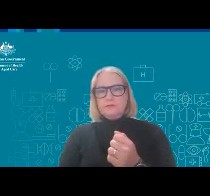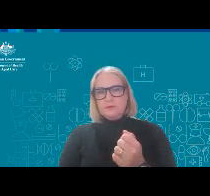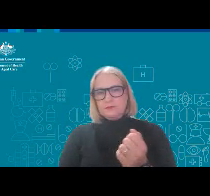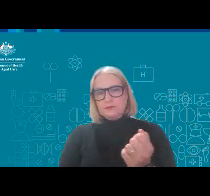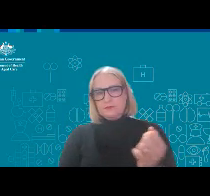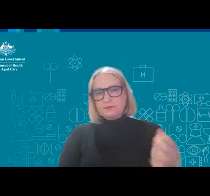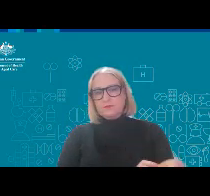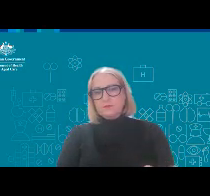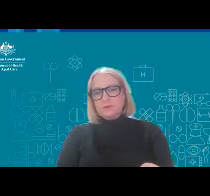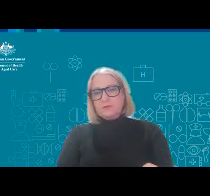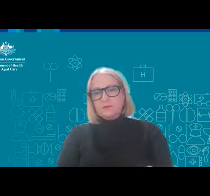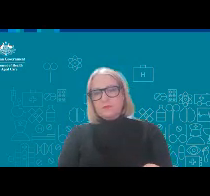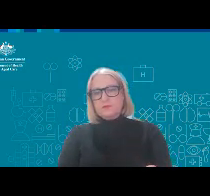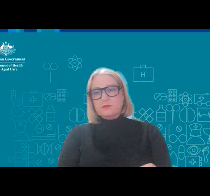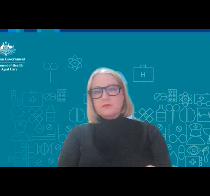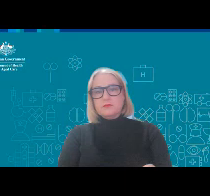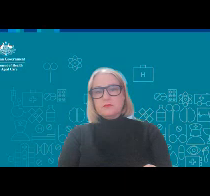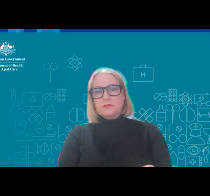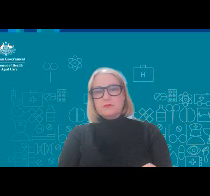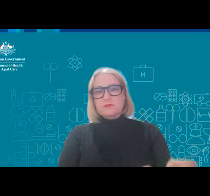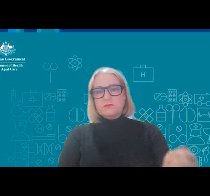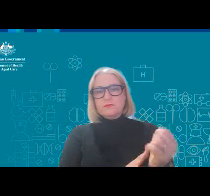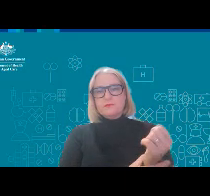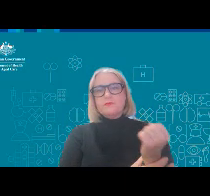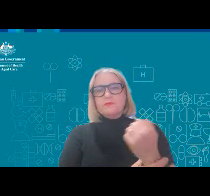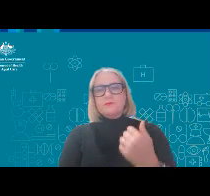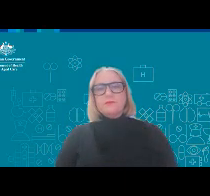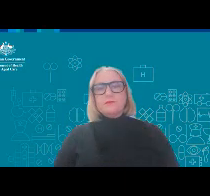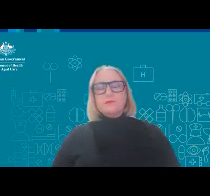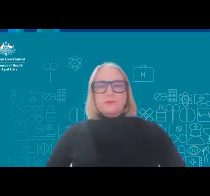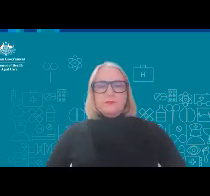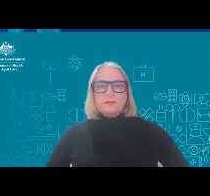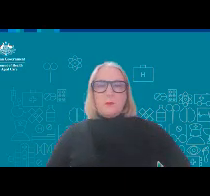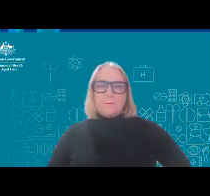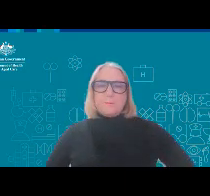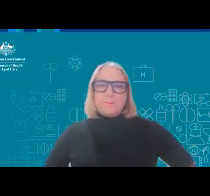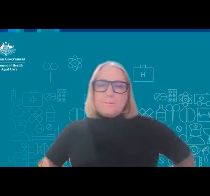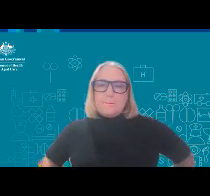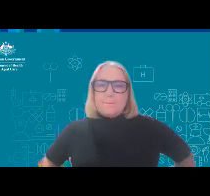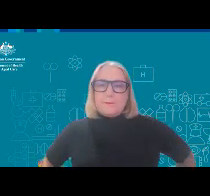But as always if we are considering revoking a provider's registration or taking other actions that